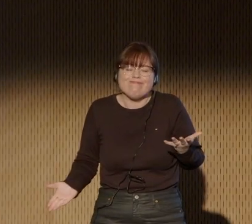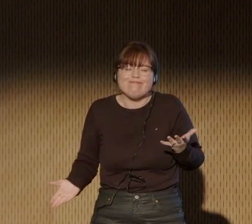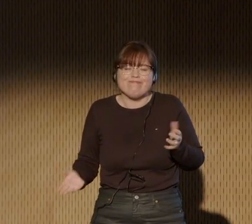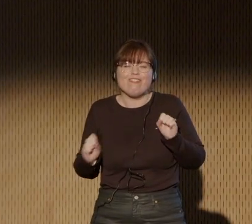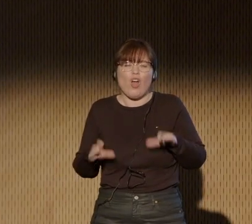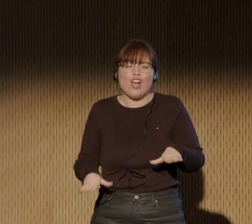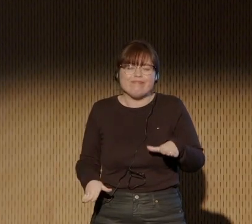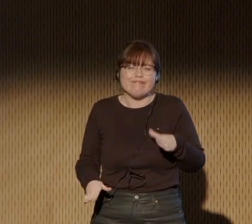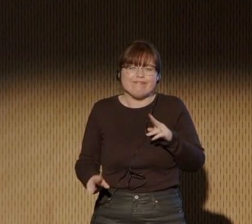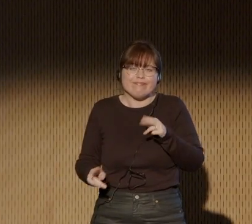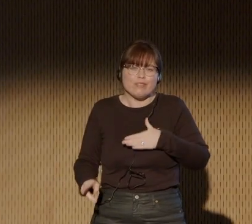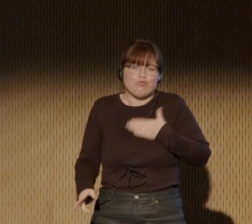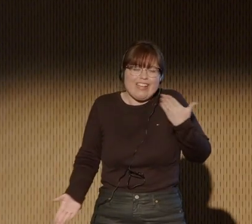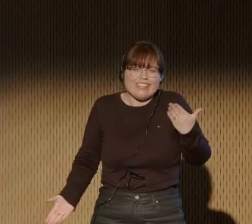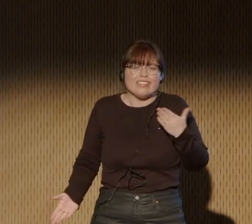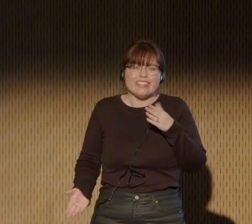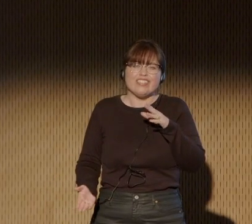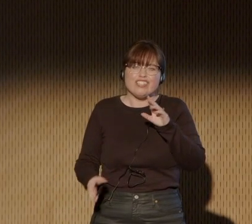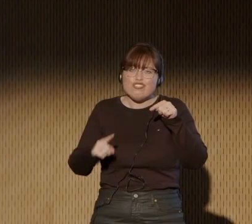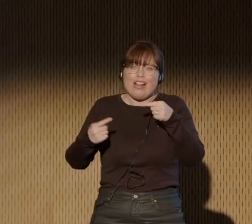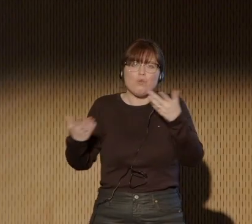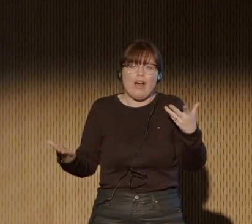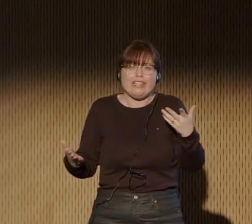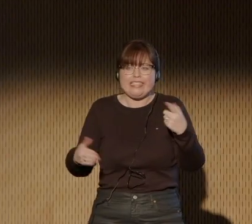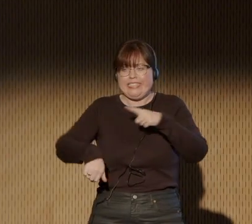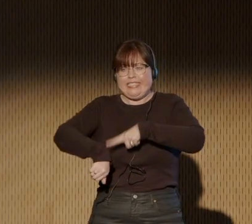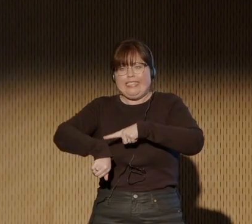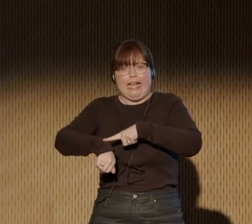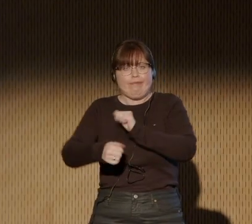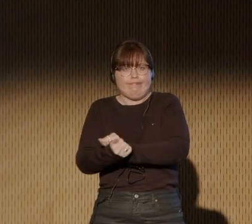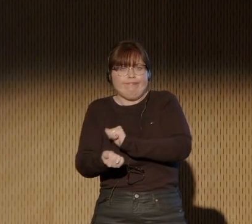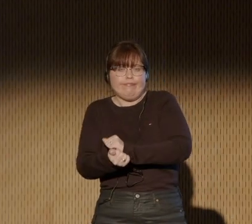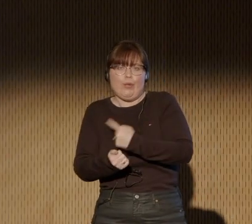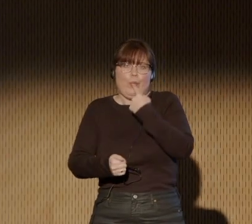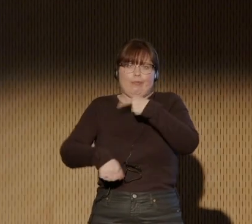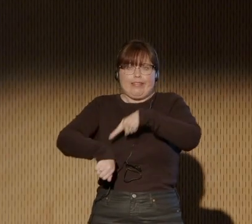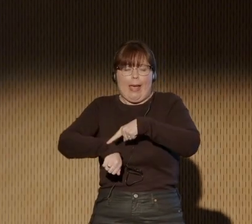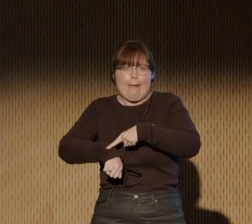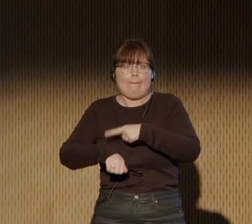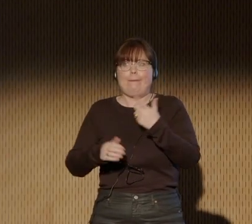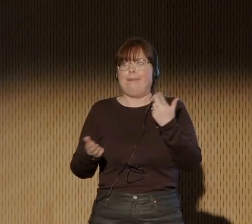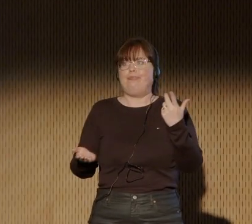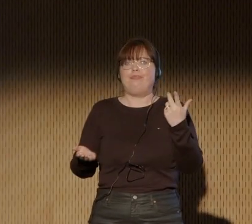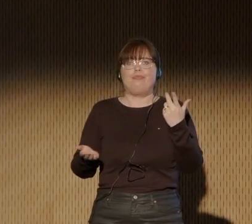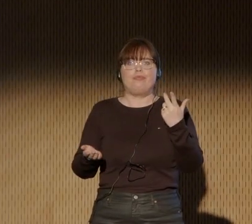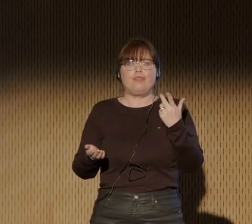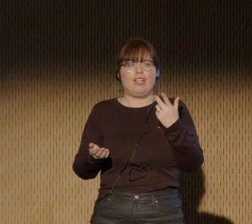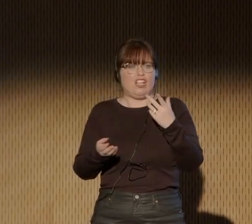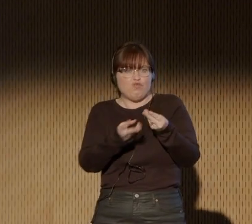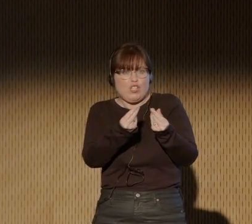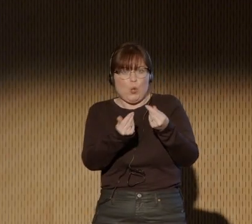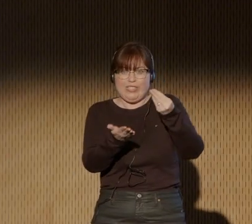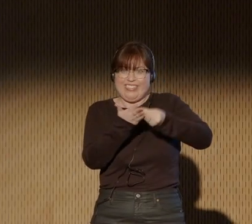implementation of UDL were time constraints, the lack of resources, and then a big one,